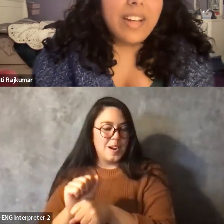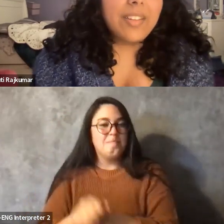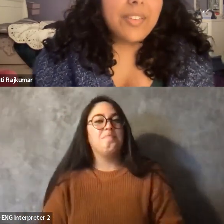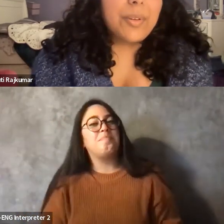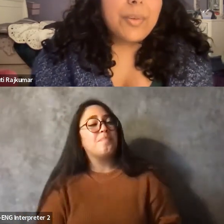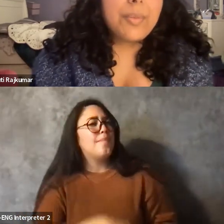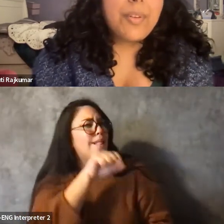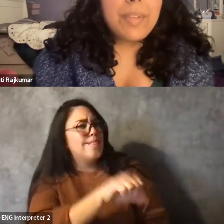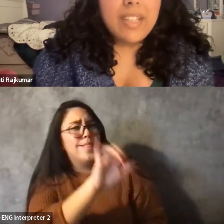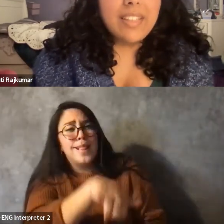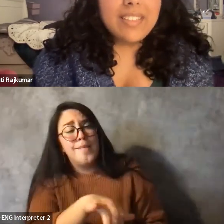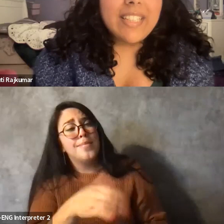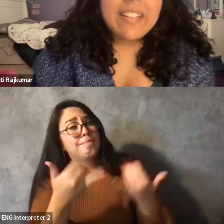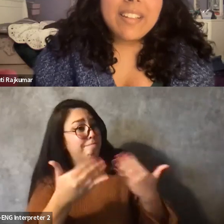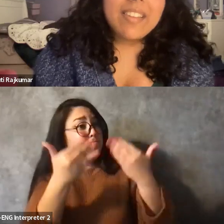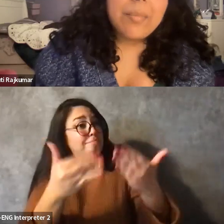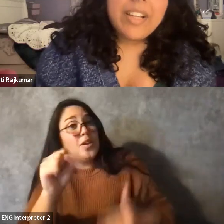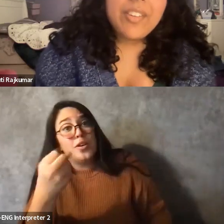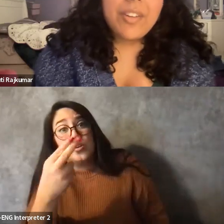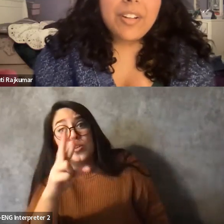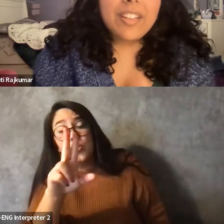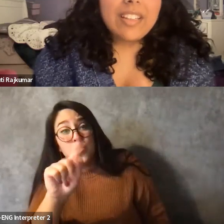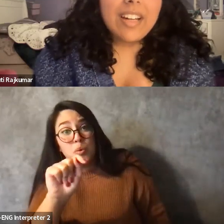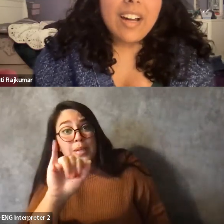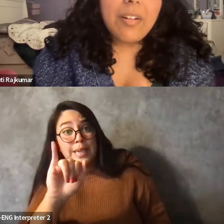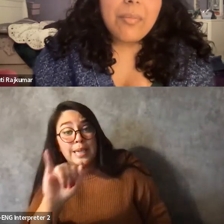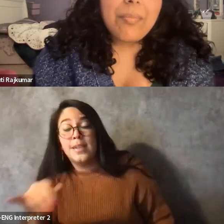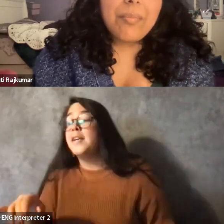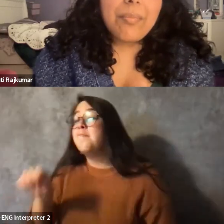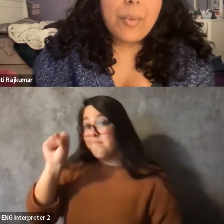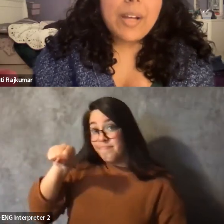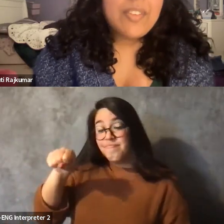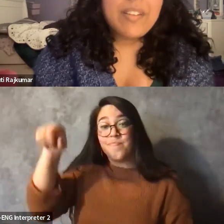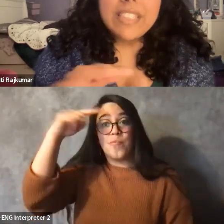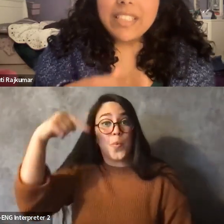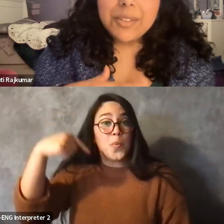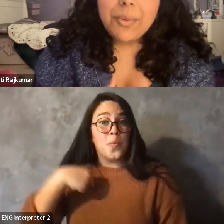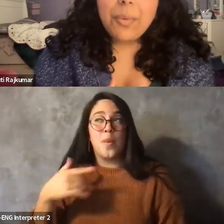Yeah. So for me, technically mine started when I was 17 years old.